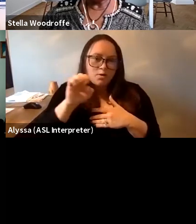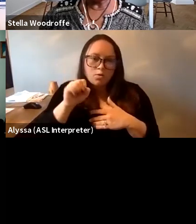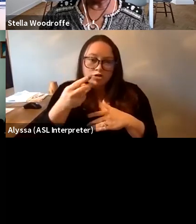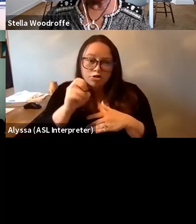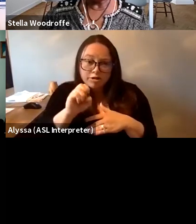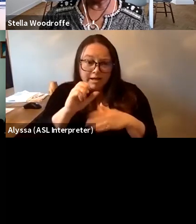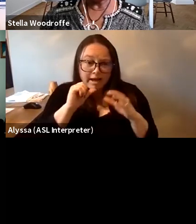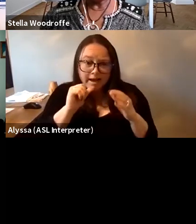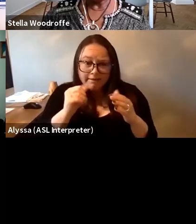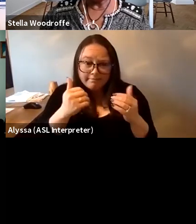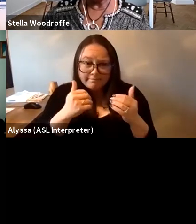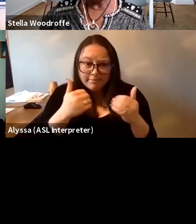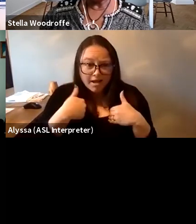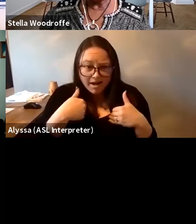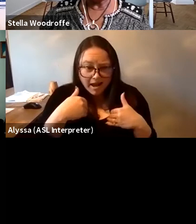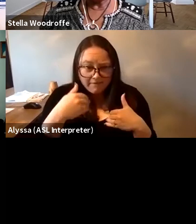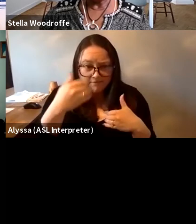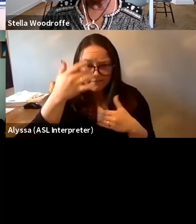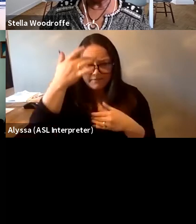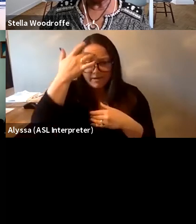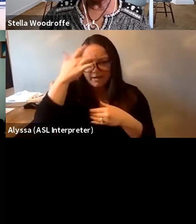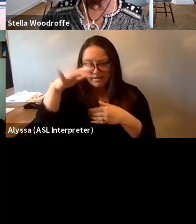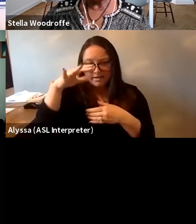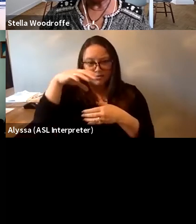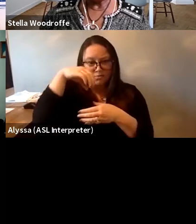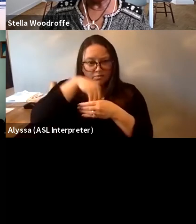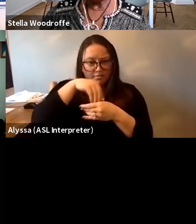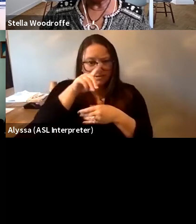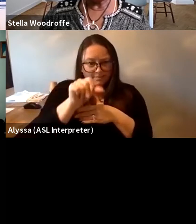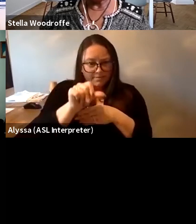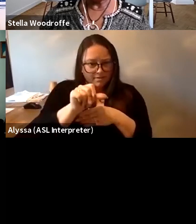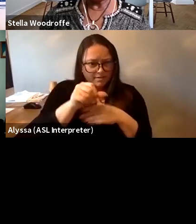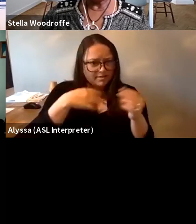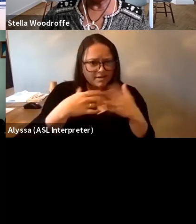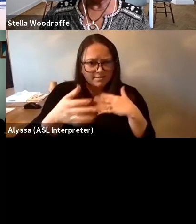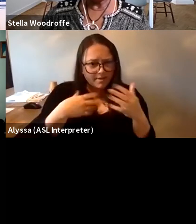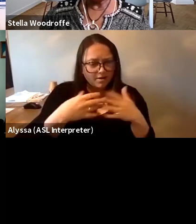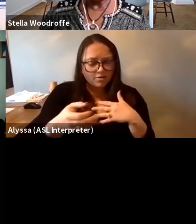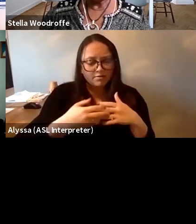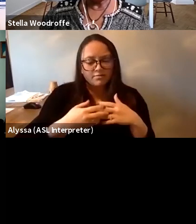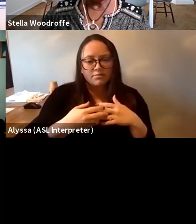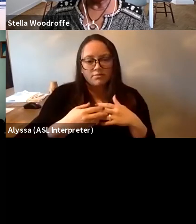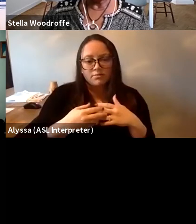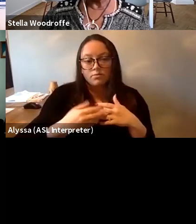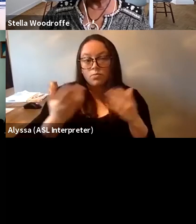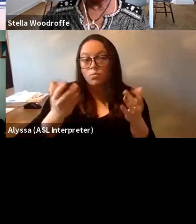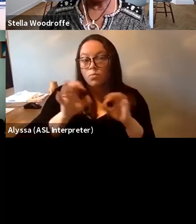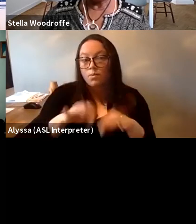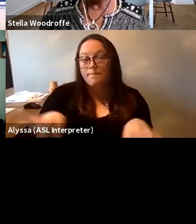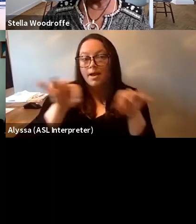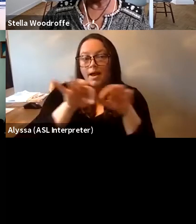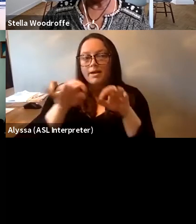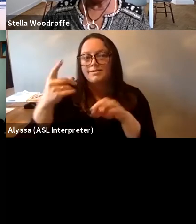to a child, it doesn't really matter. What matters is that they're human beings like everybody else is.